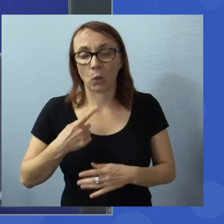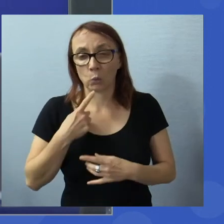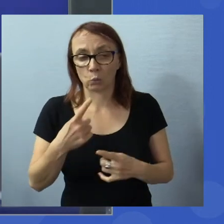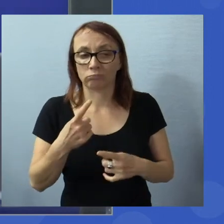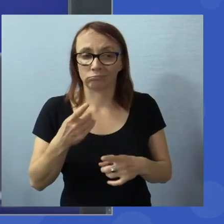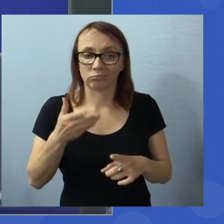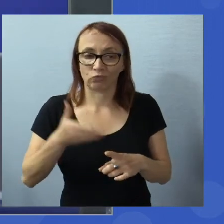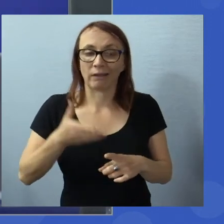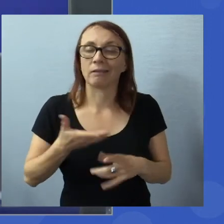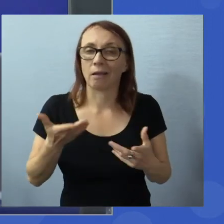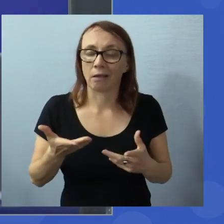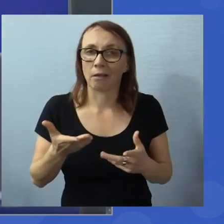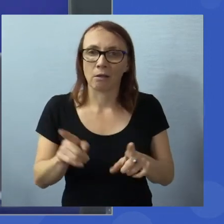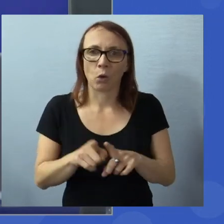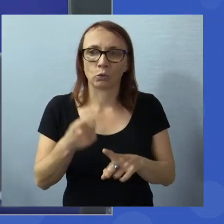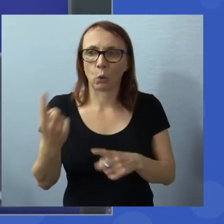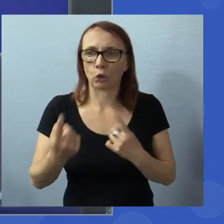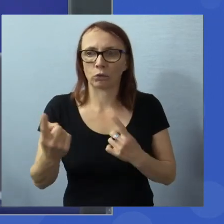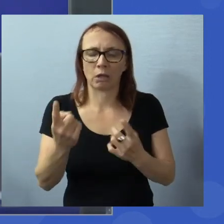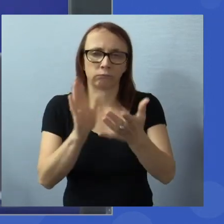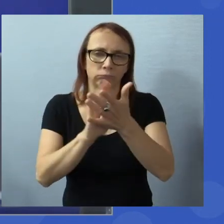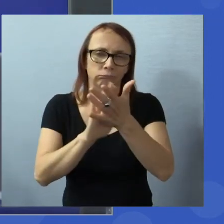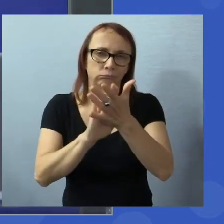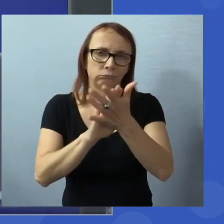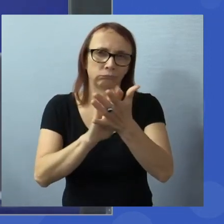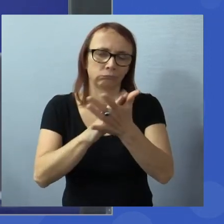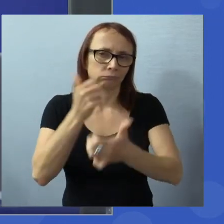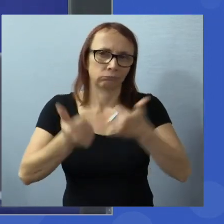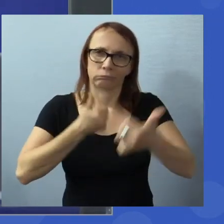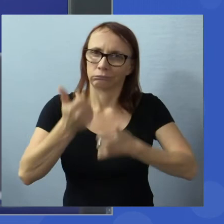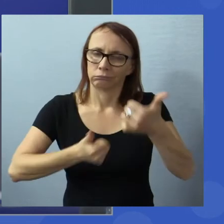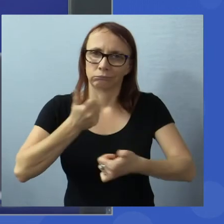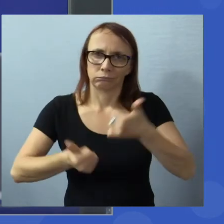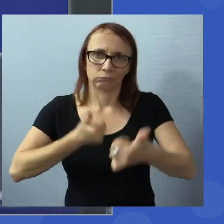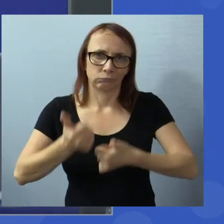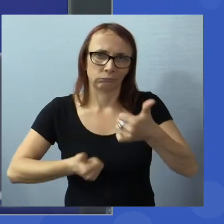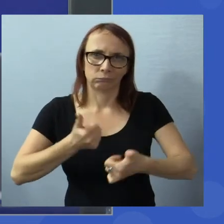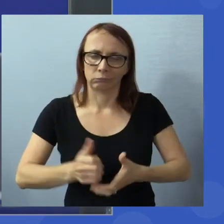you to kind of give yourselves a round of applause to to congratulate yourselves in